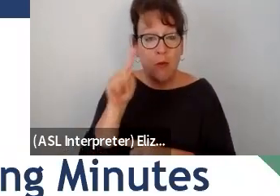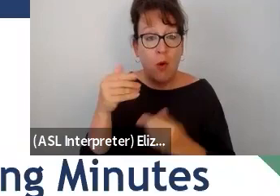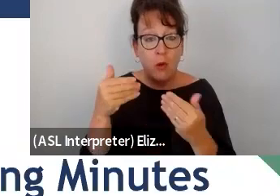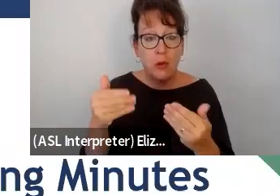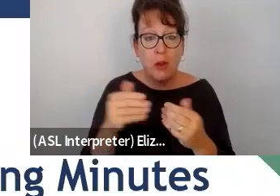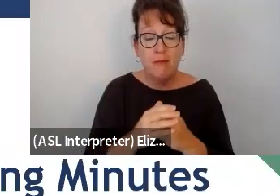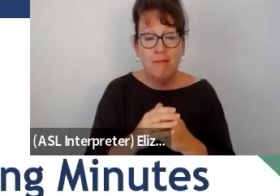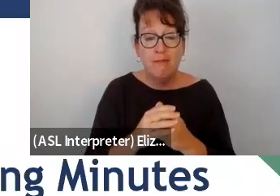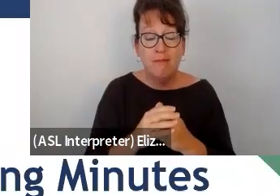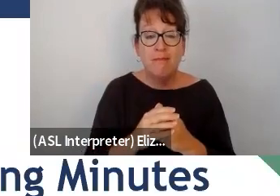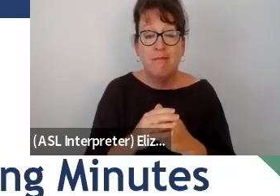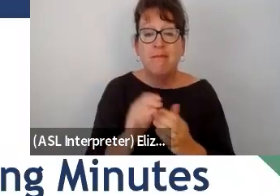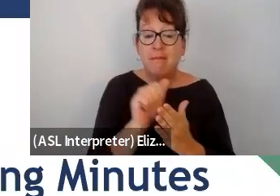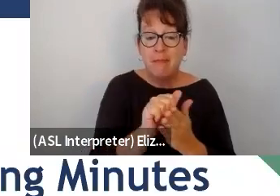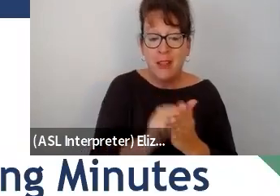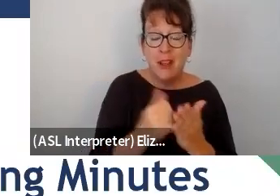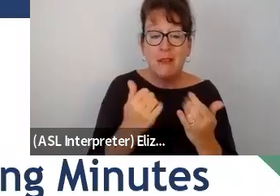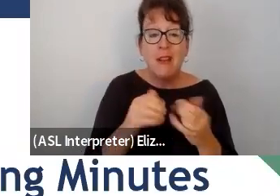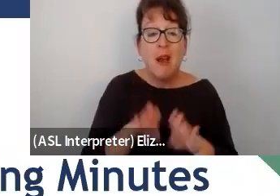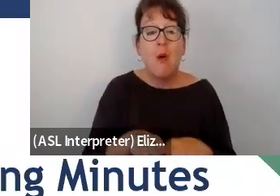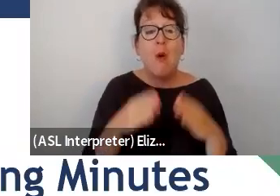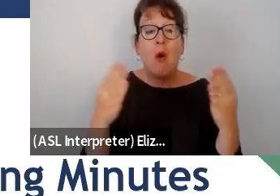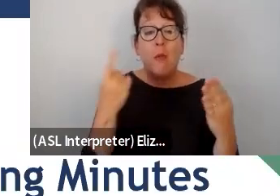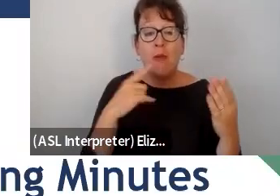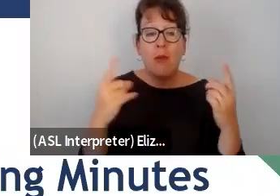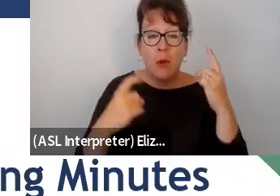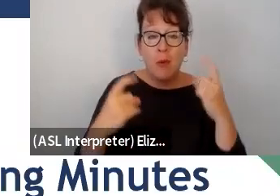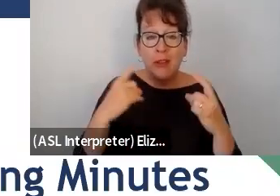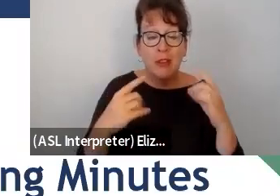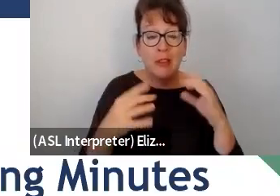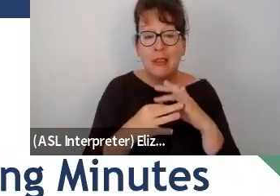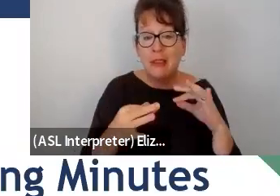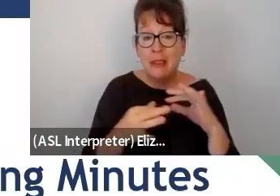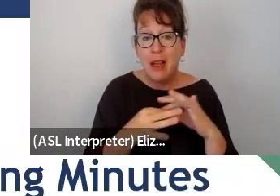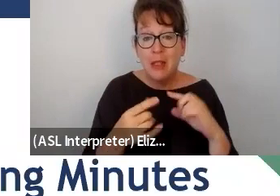transportation technologies. And we're also recognizing the historical investments that the